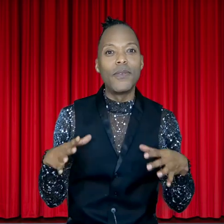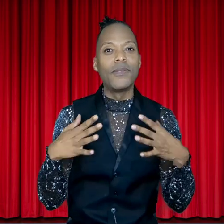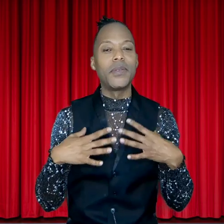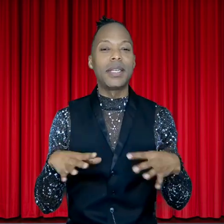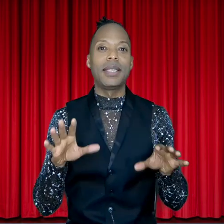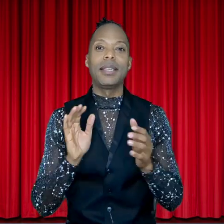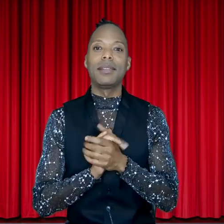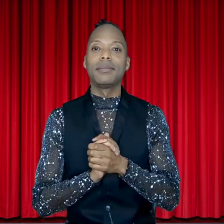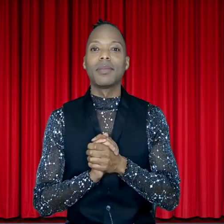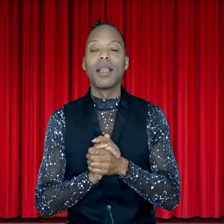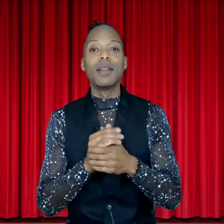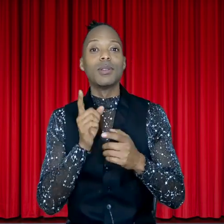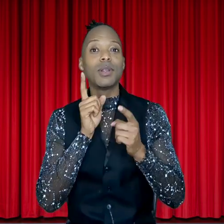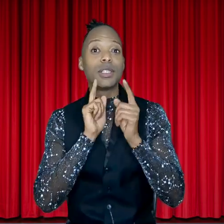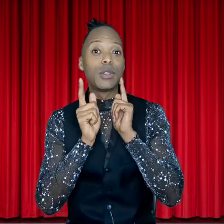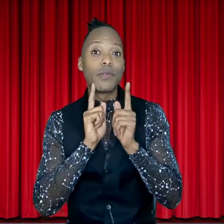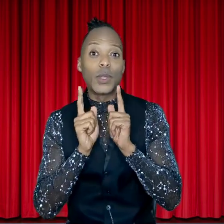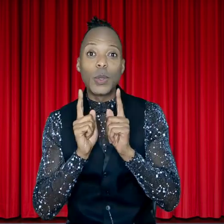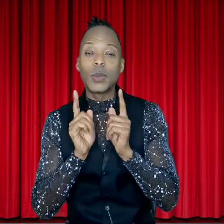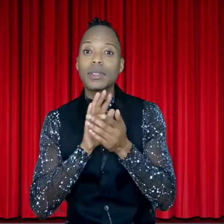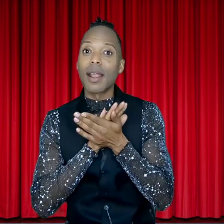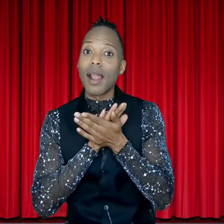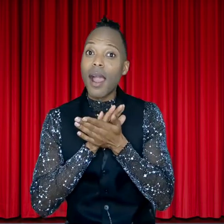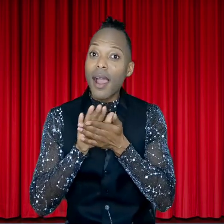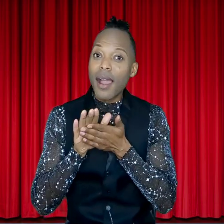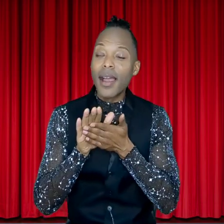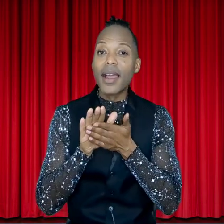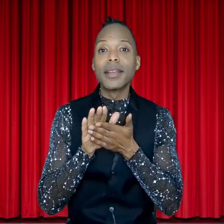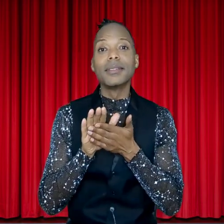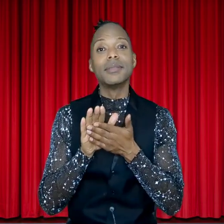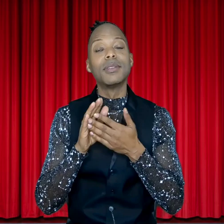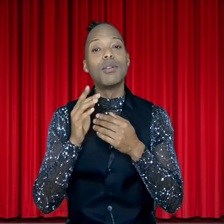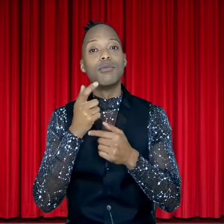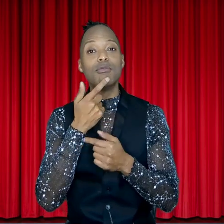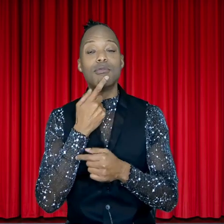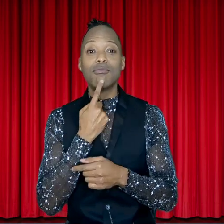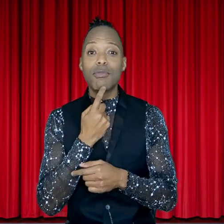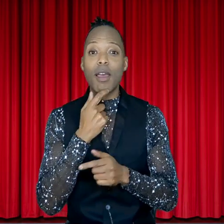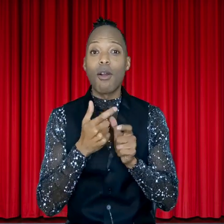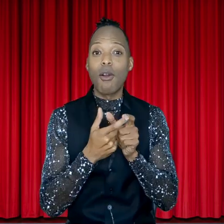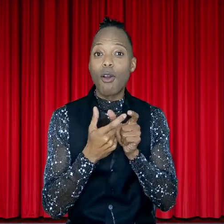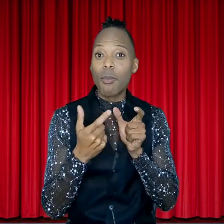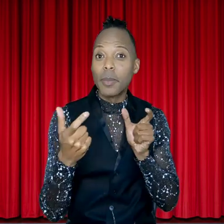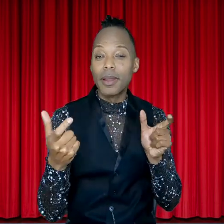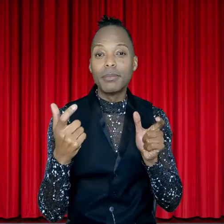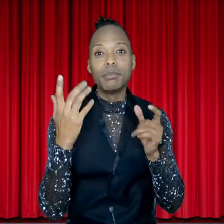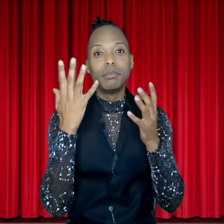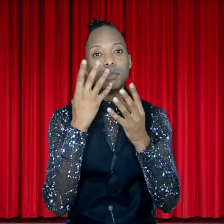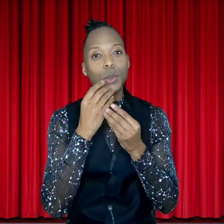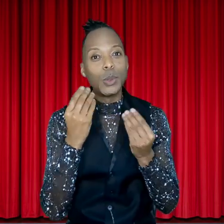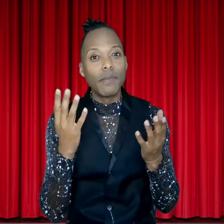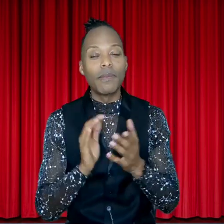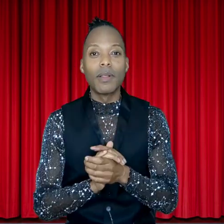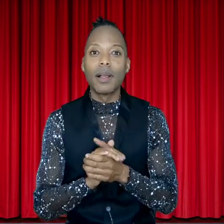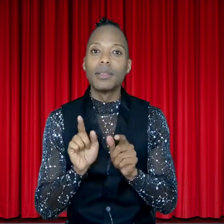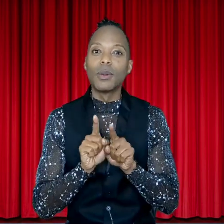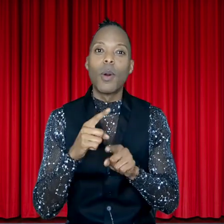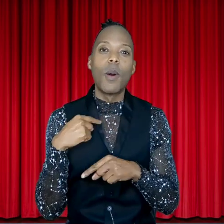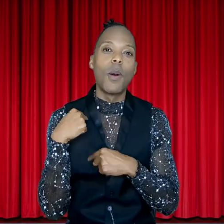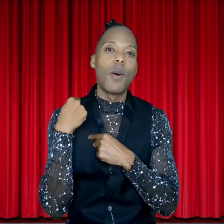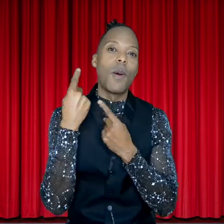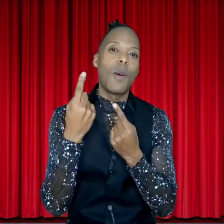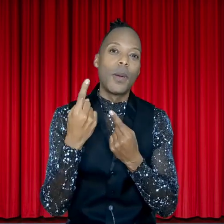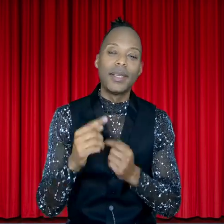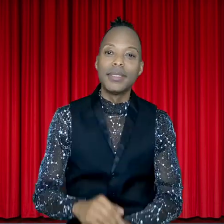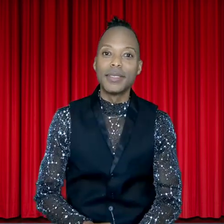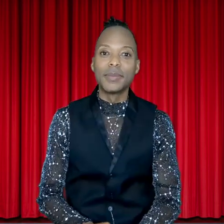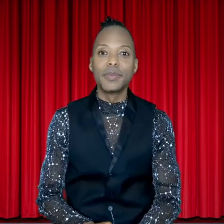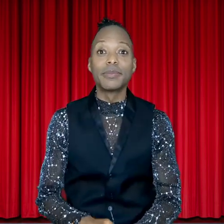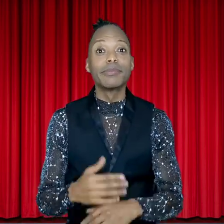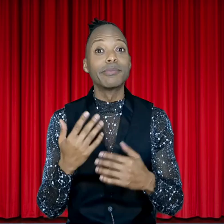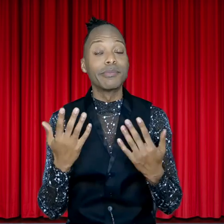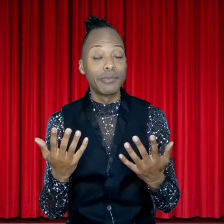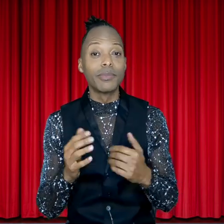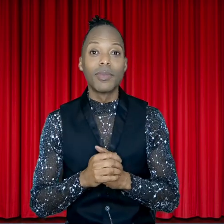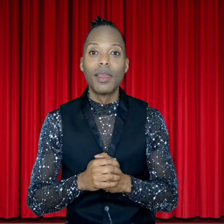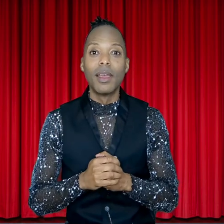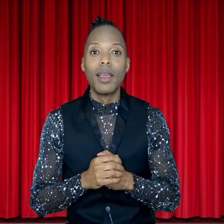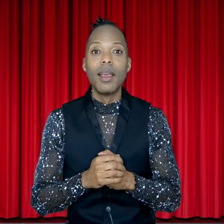had beautiful outfits, their interview was nice, the red carpet was gorgeous like always.